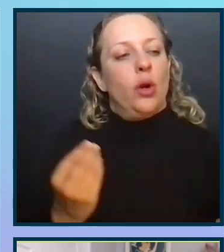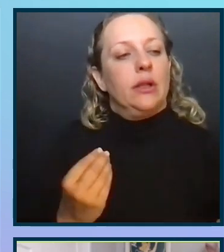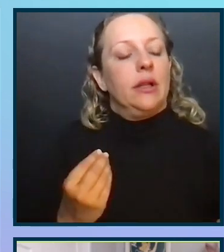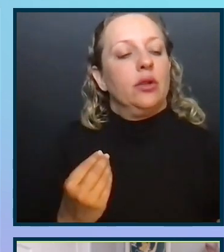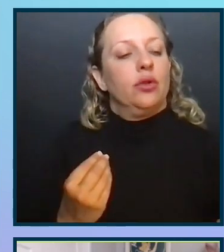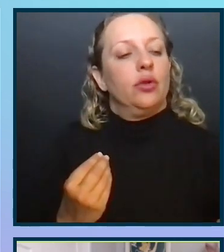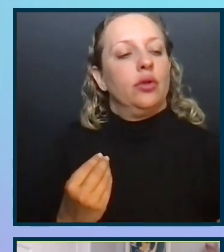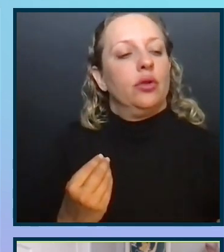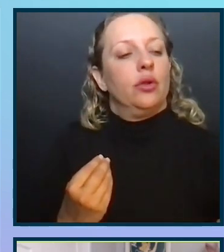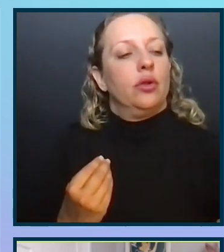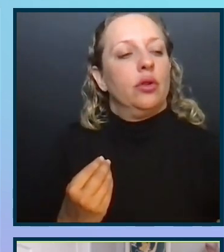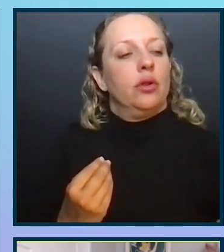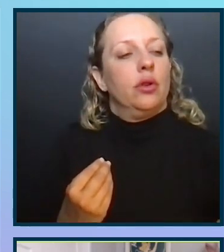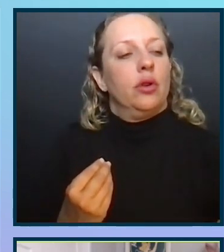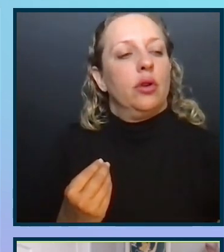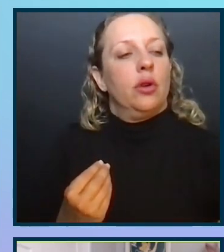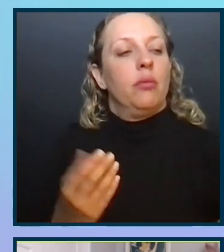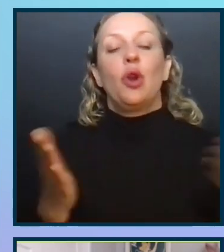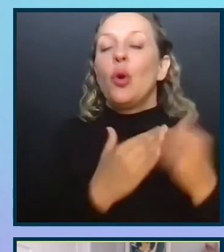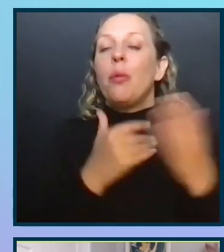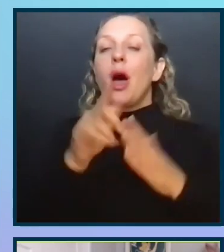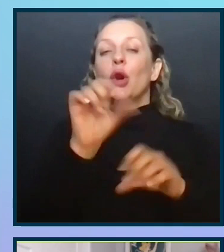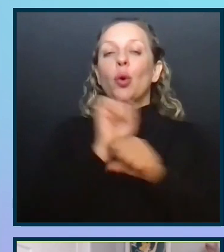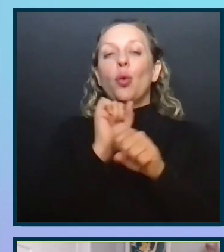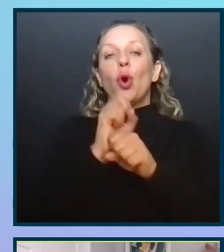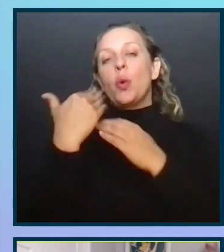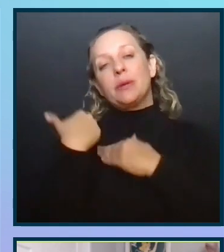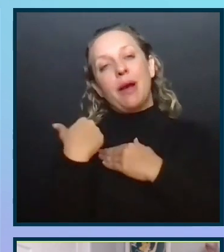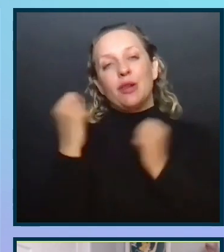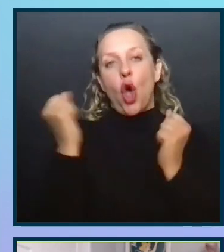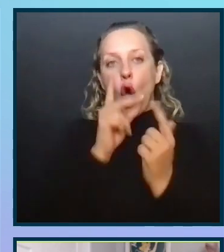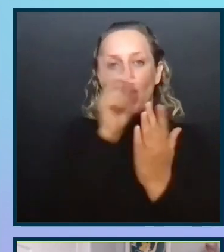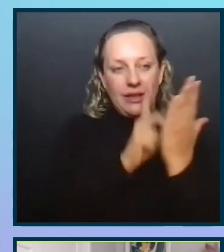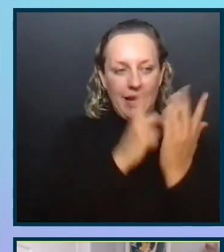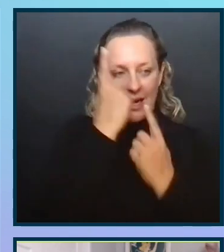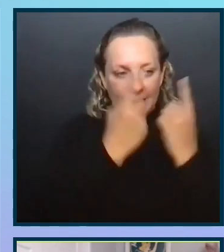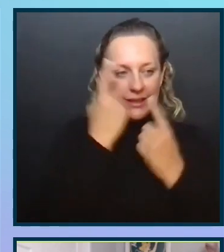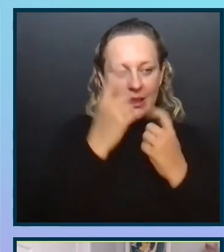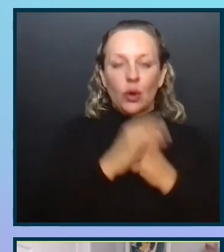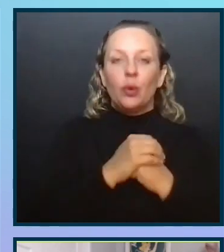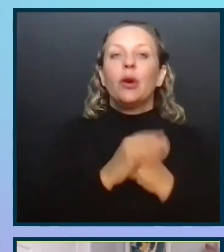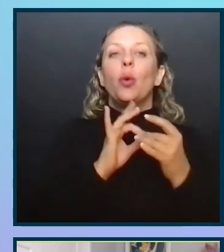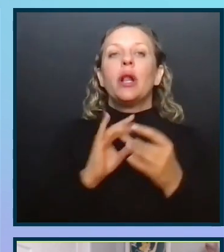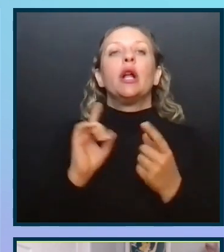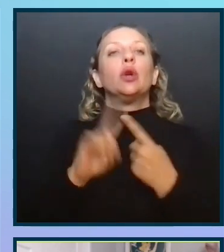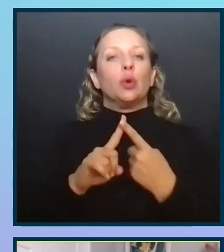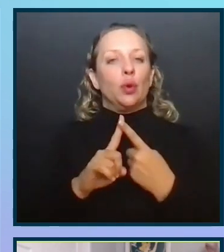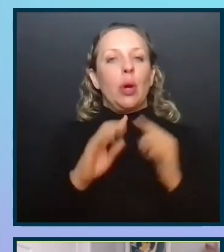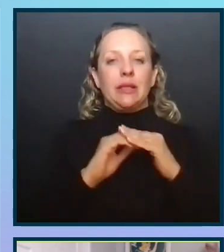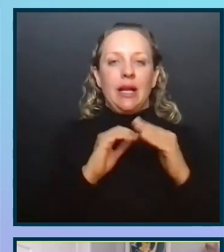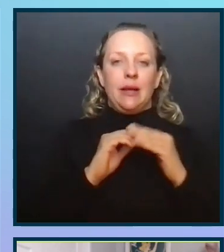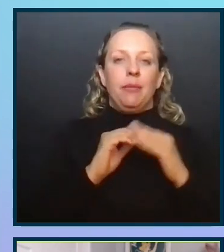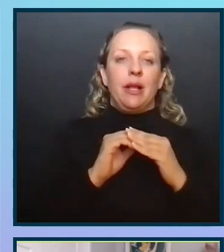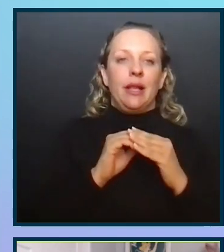But no matter what, these are all design considerations relating to for accessibility guidelines.